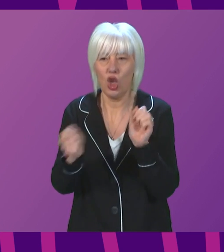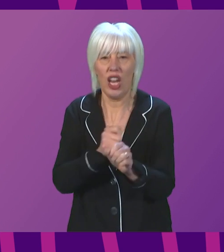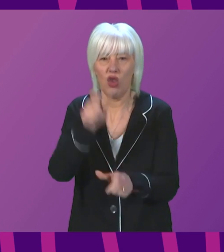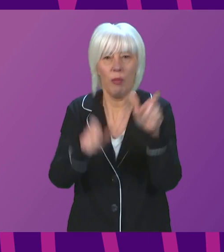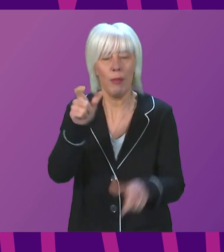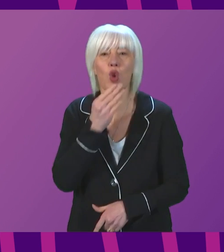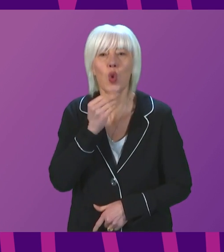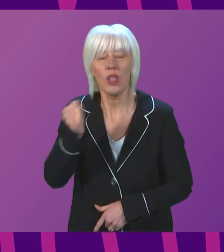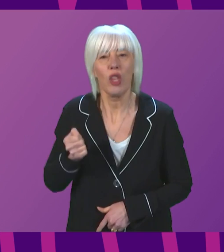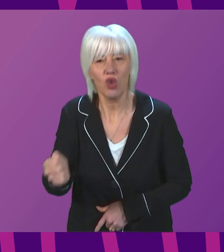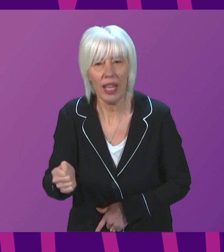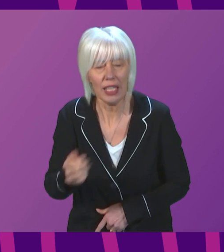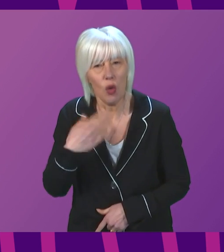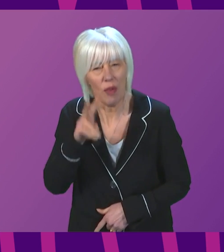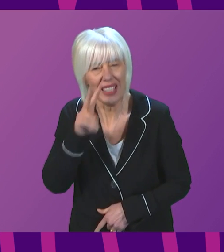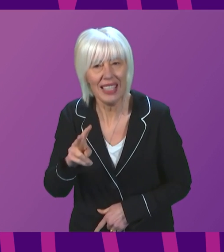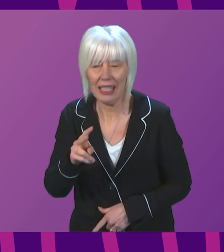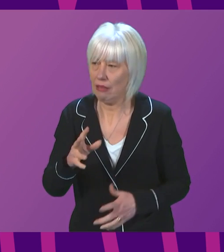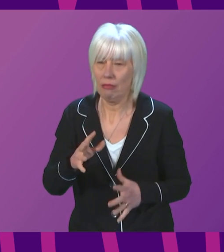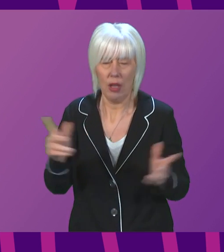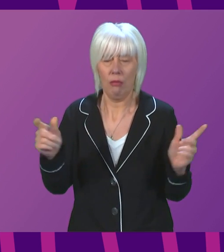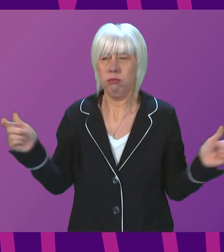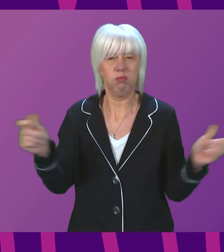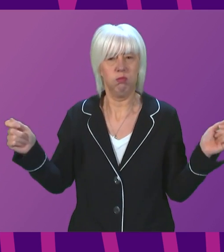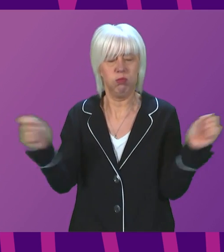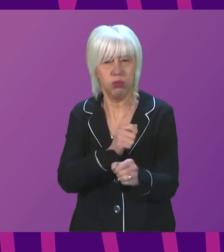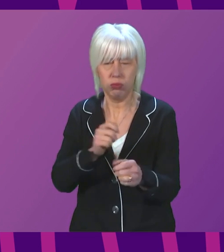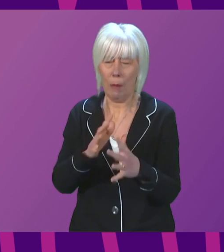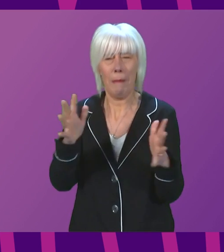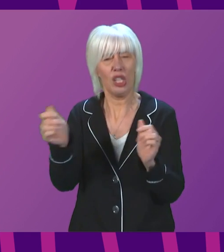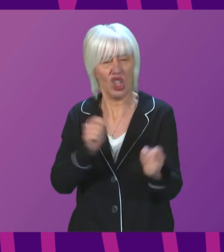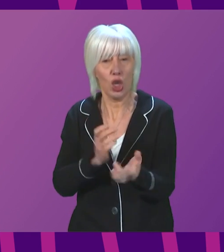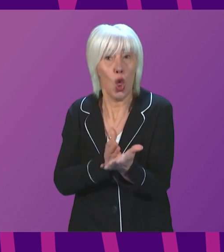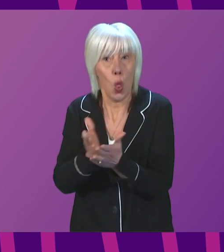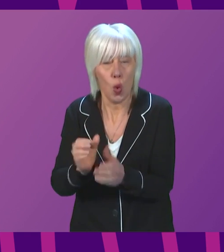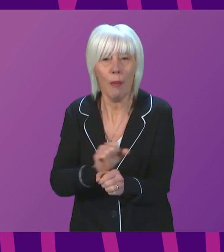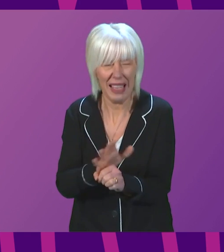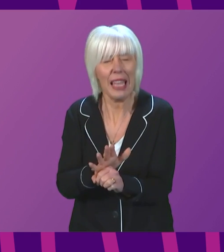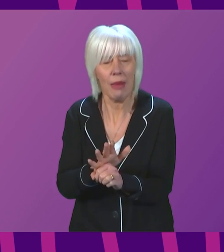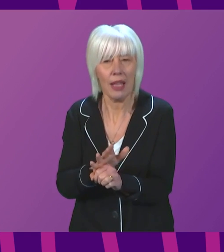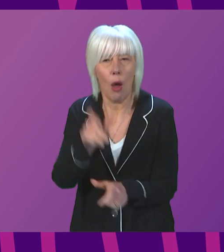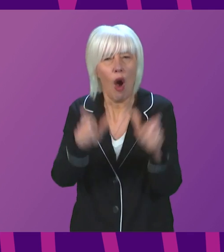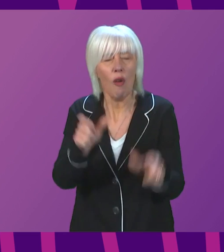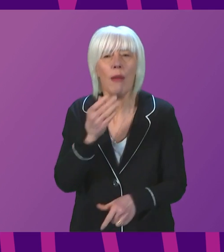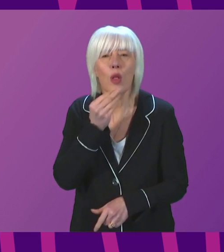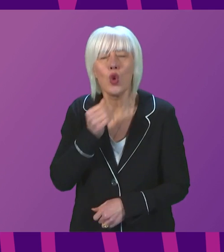We saw a significant and substantial change in that during the pandemic, and that change